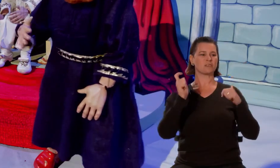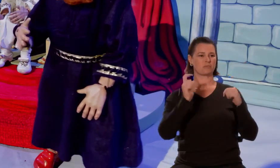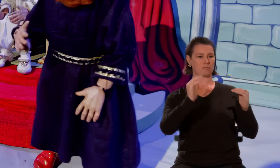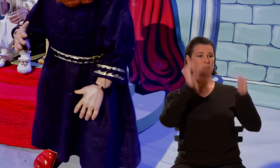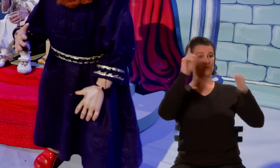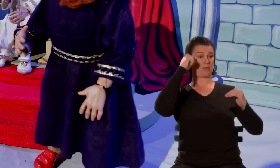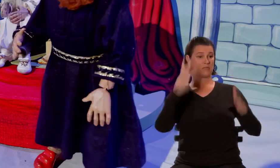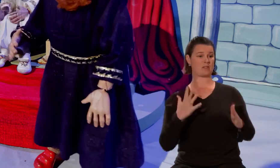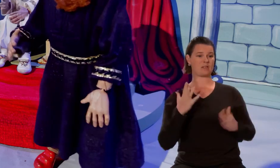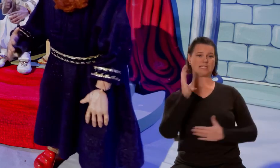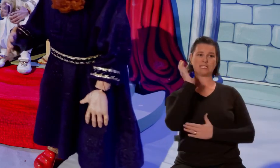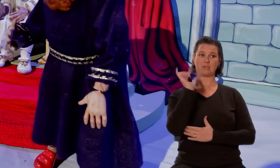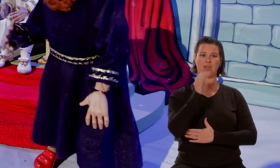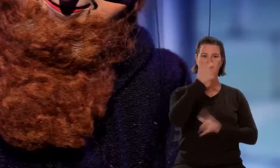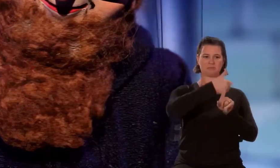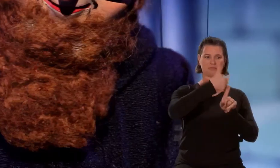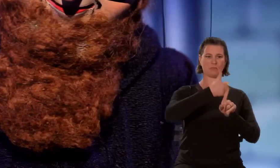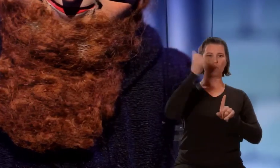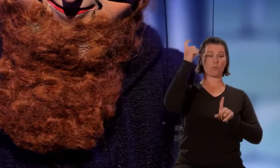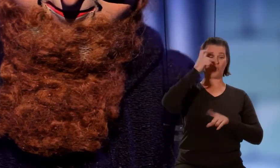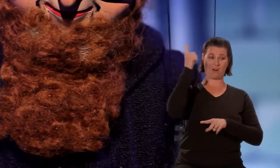seem twice as wise as he really was.